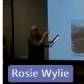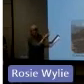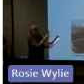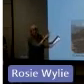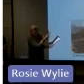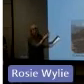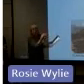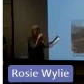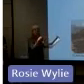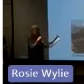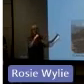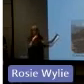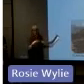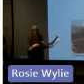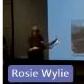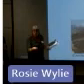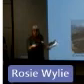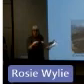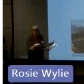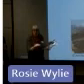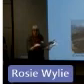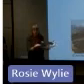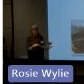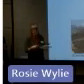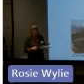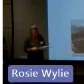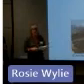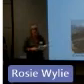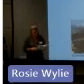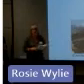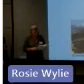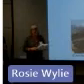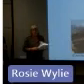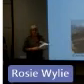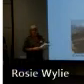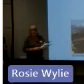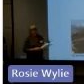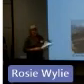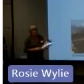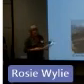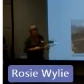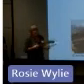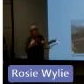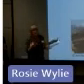the landscape and discovered stories of hardship that they had um uh gone through and that was part